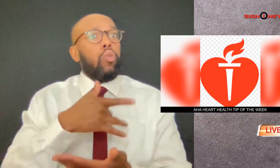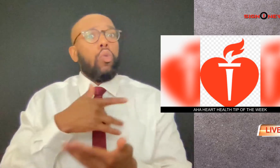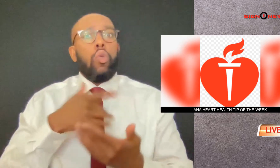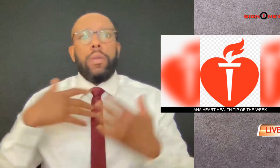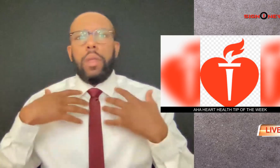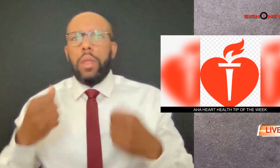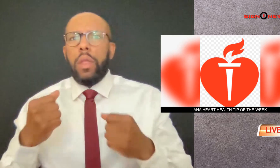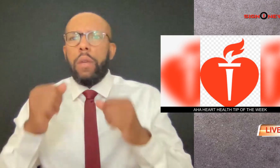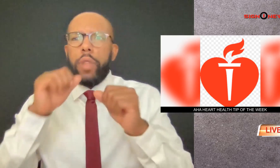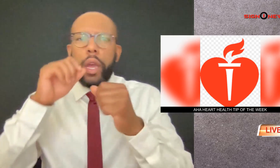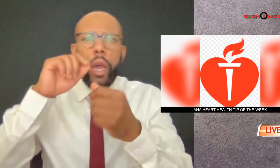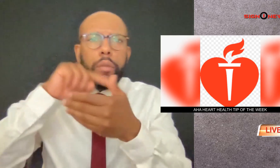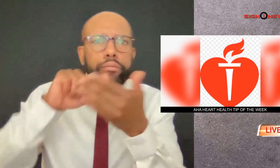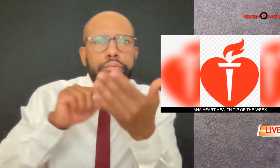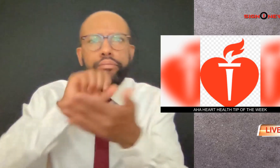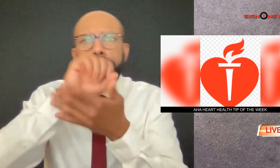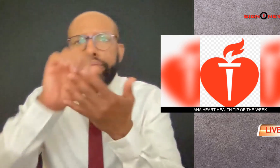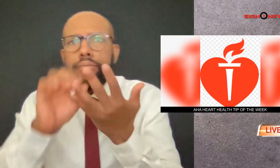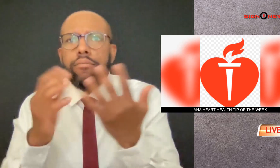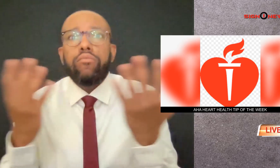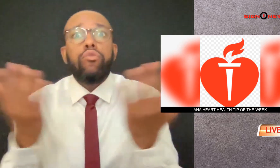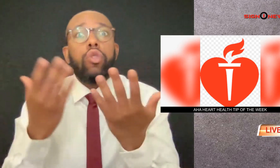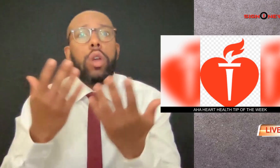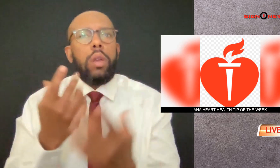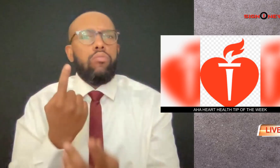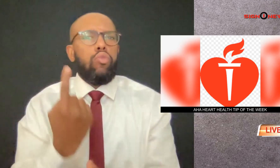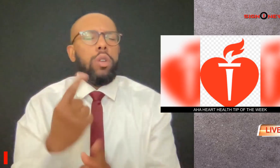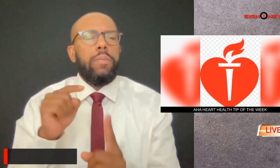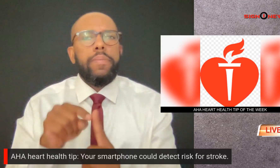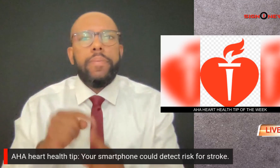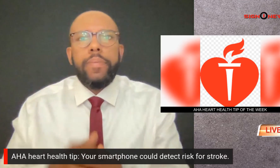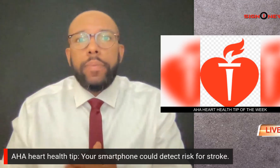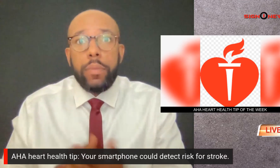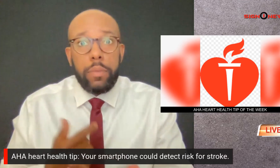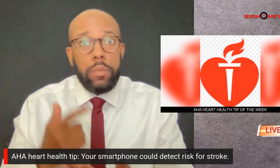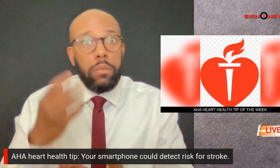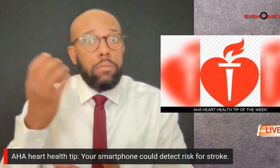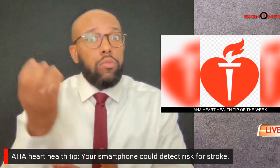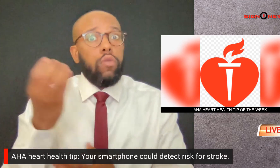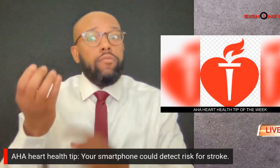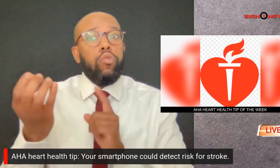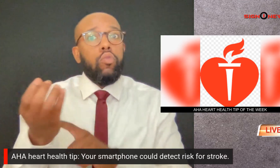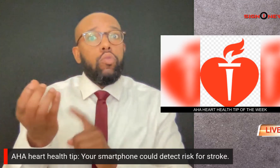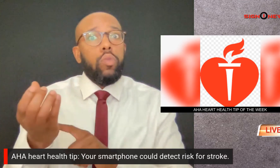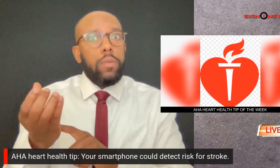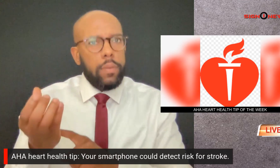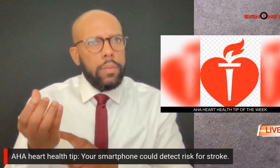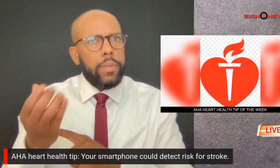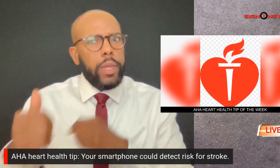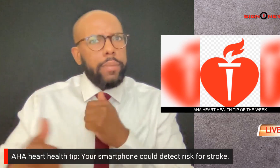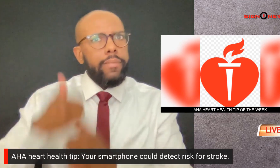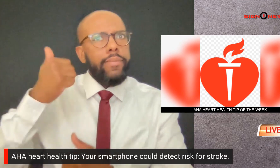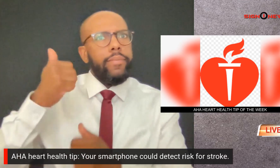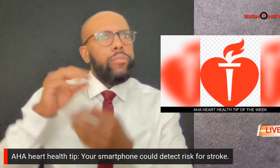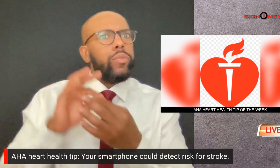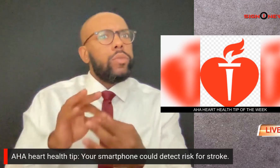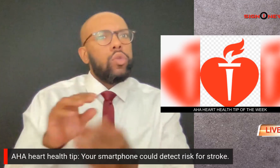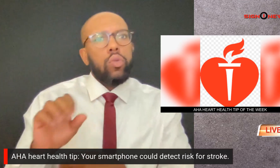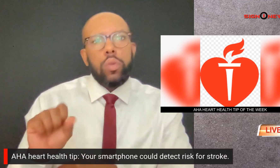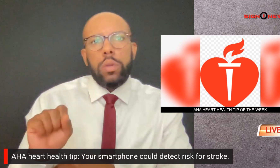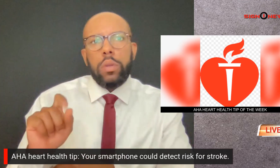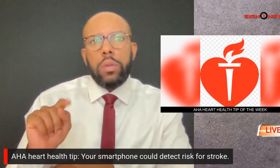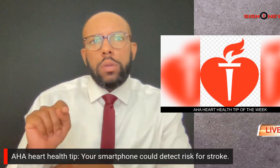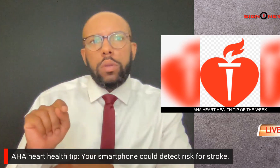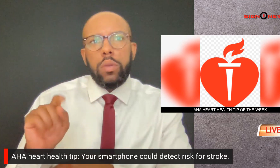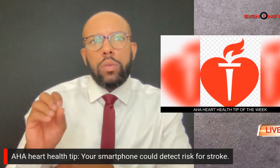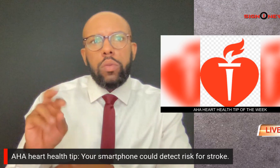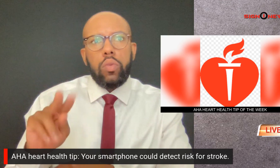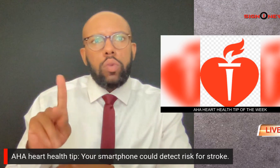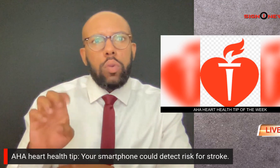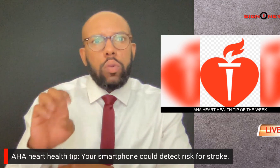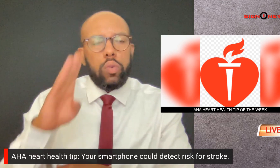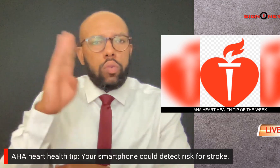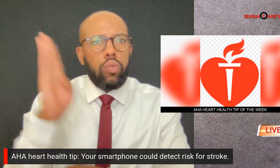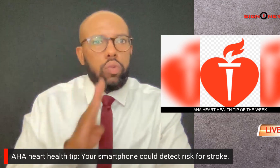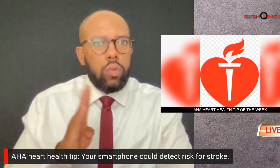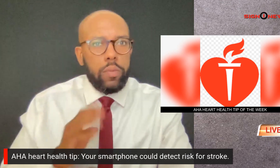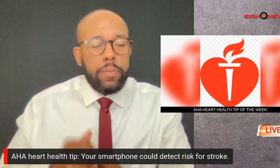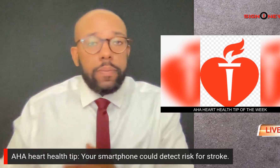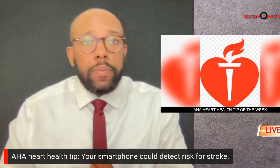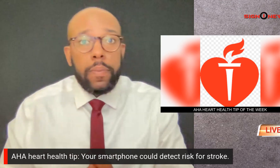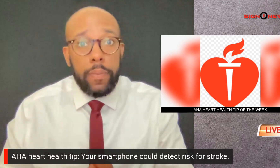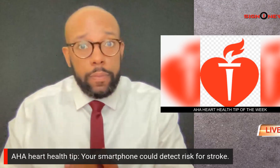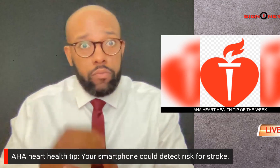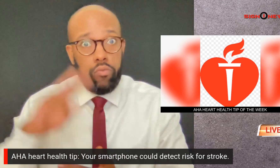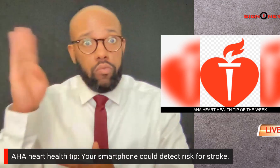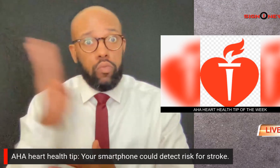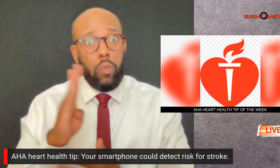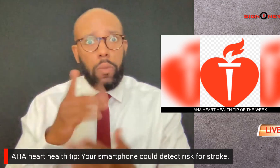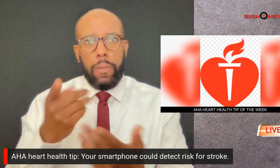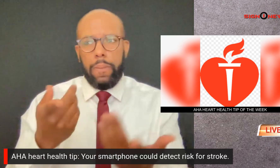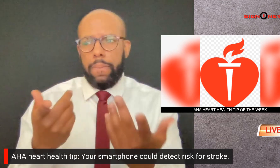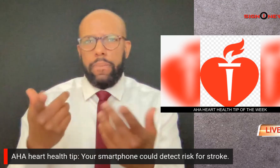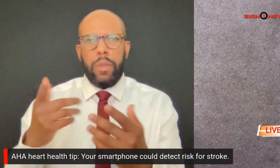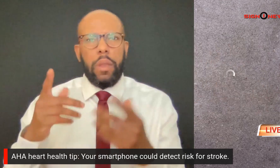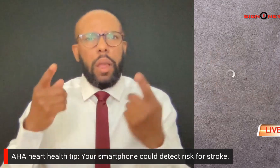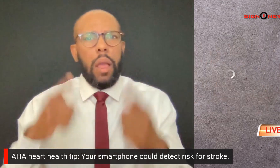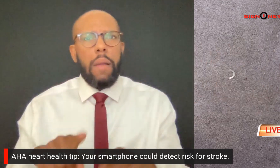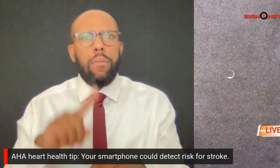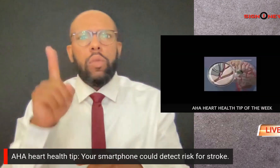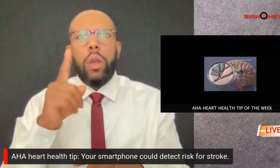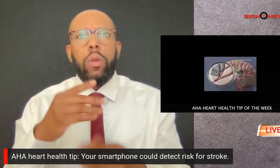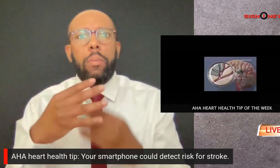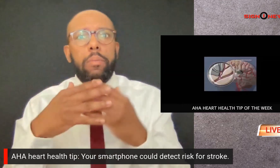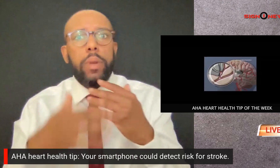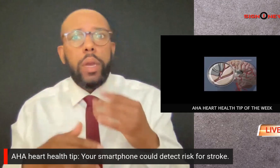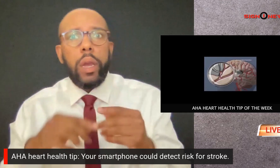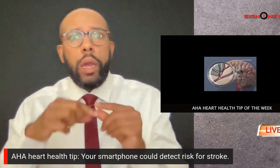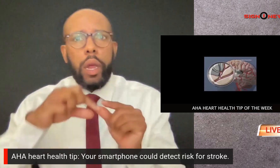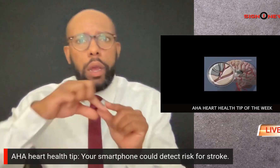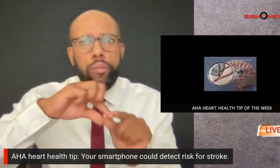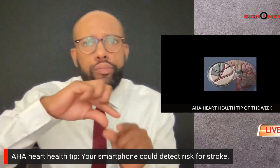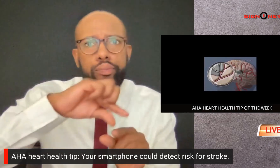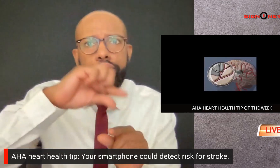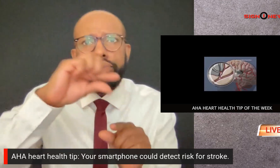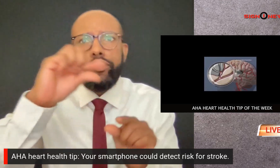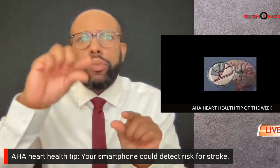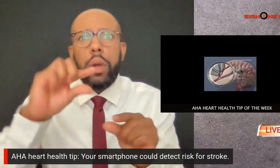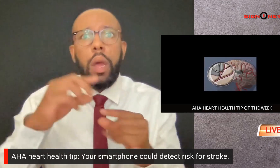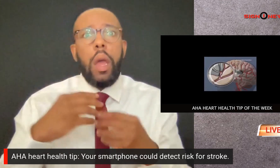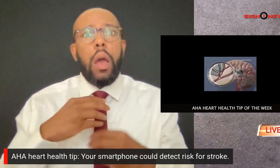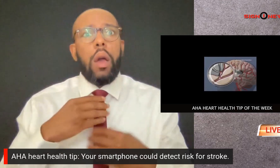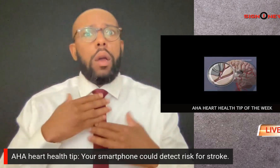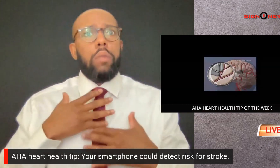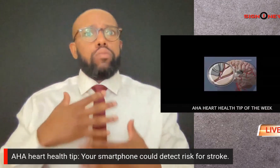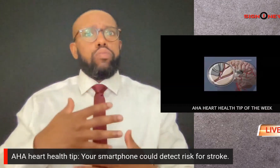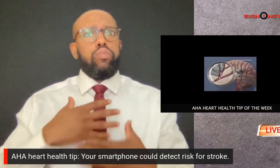heart health tip your smart phone could detect risk for stroke